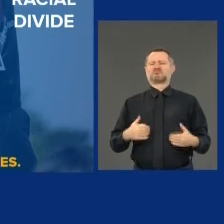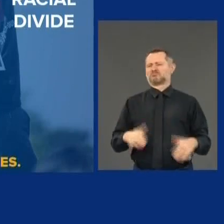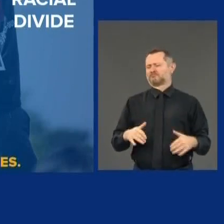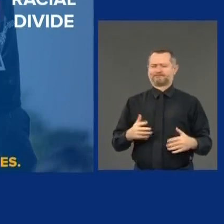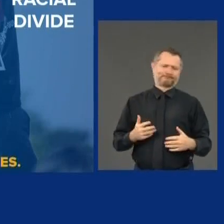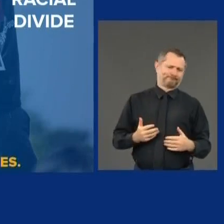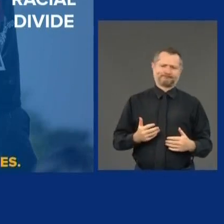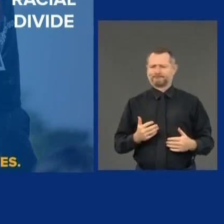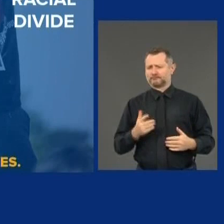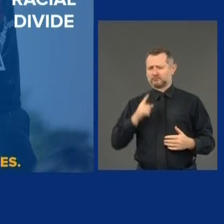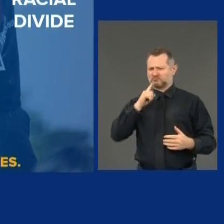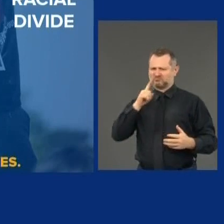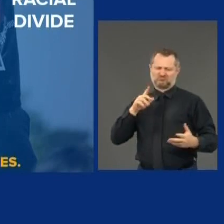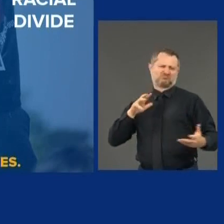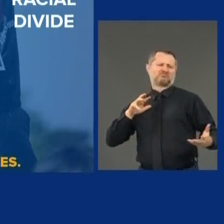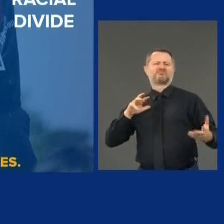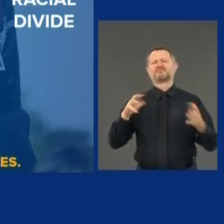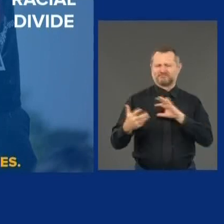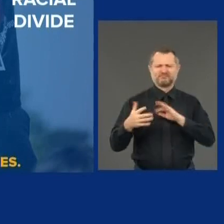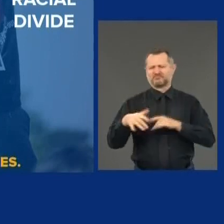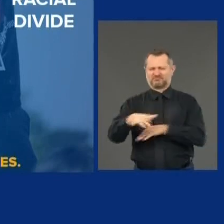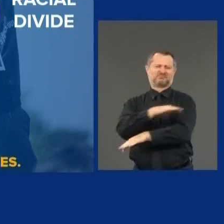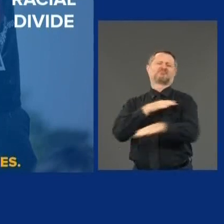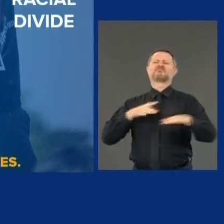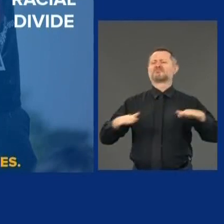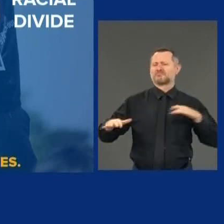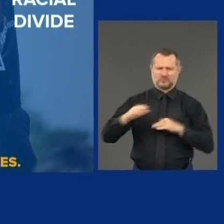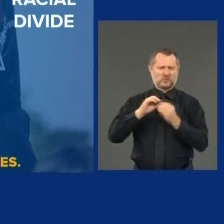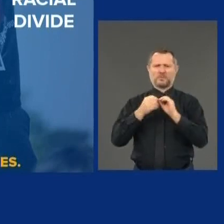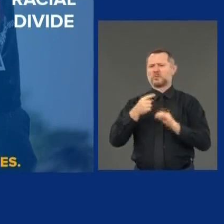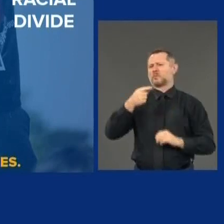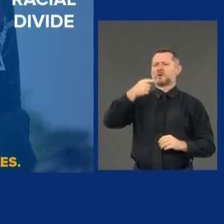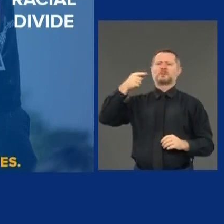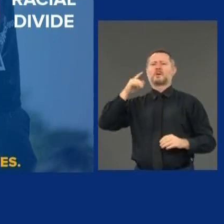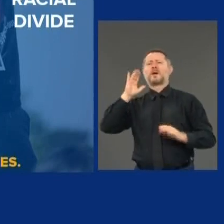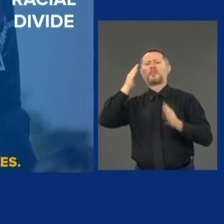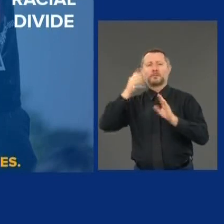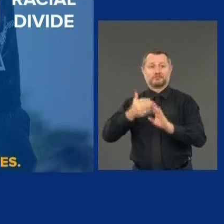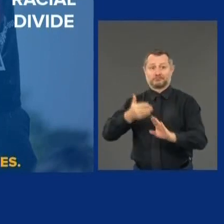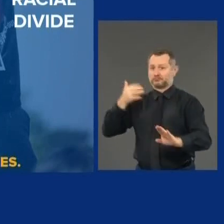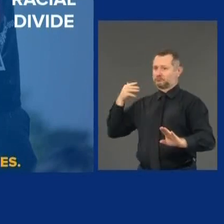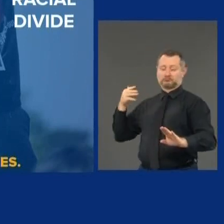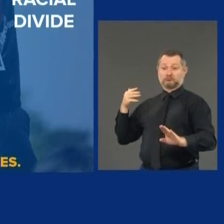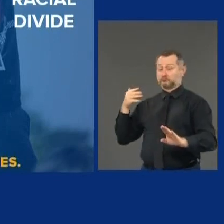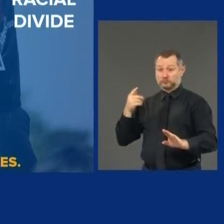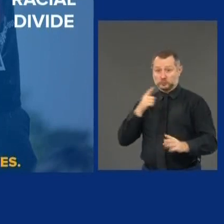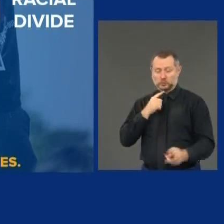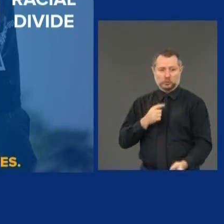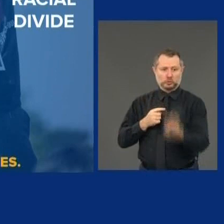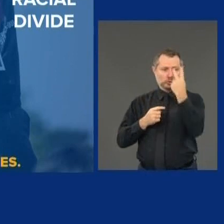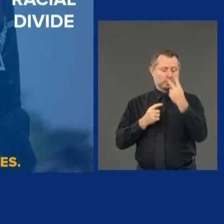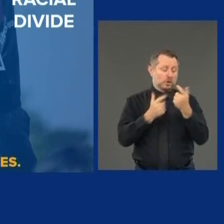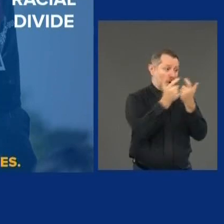AFTER THE MURDER OF MR. FLOYD. AND THIS IS AS TUMULTOUS A TIME AS WE HAVE SEEN.